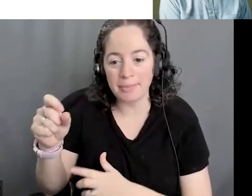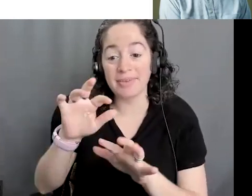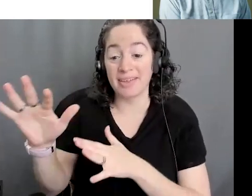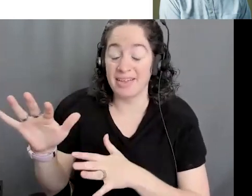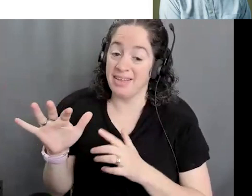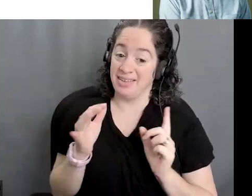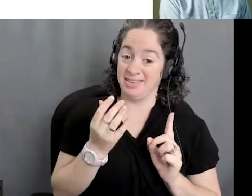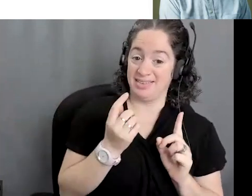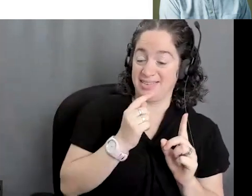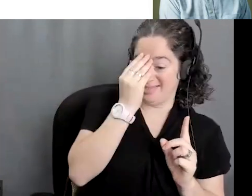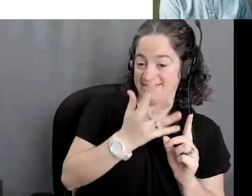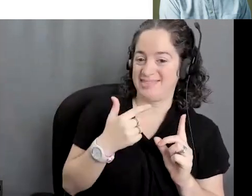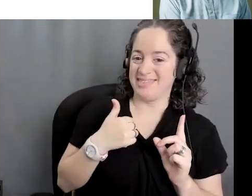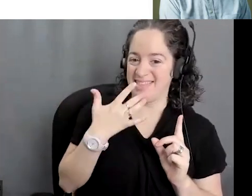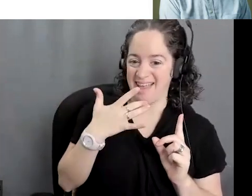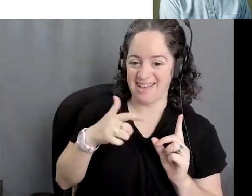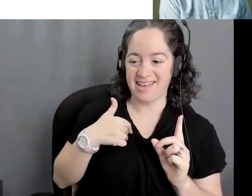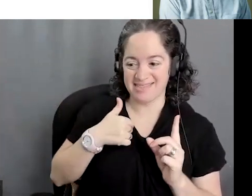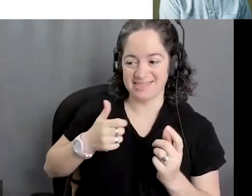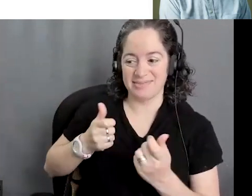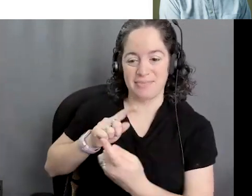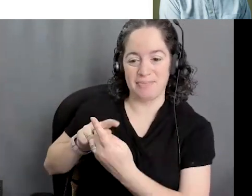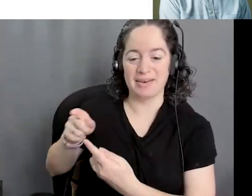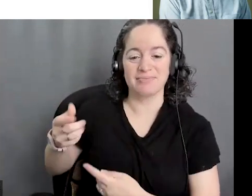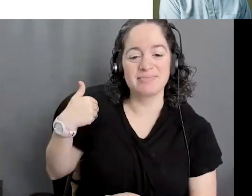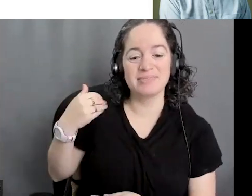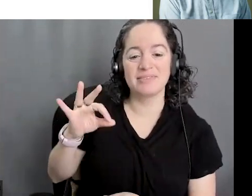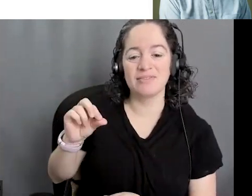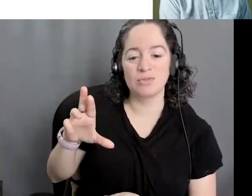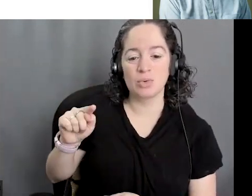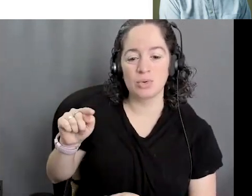through the Fort Collins Accessibility Meetup when I used to live in Fort Collins, Colorado.